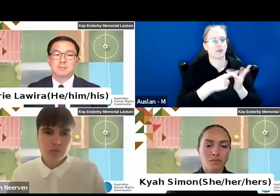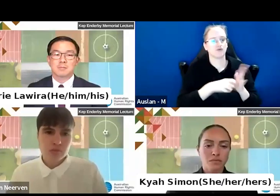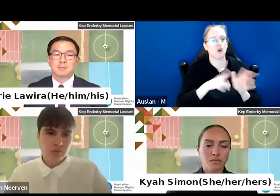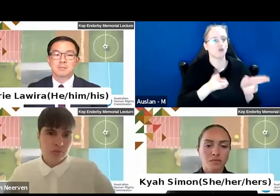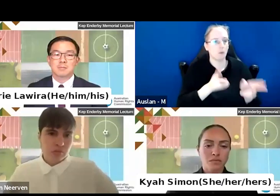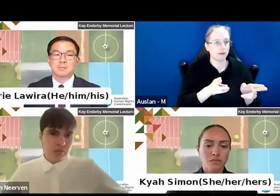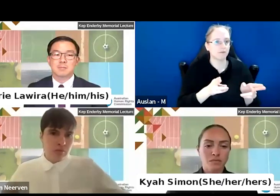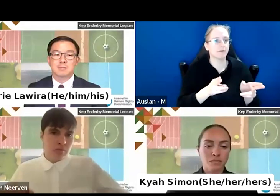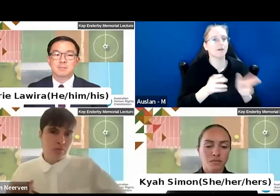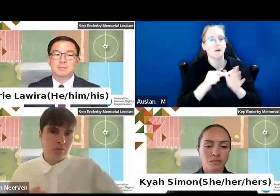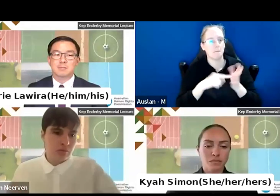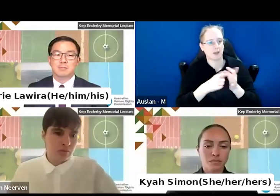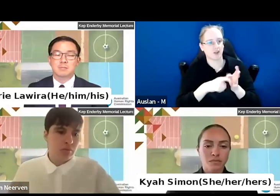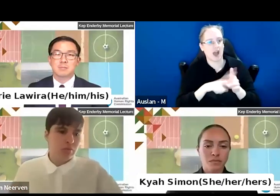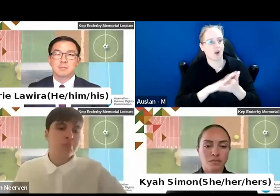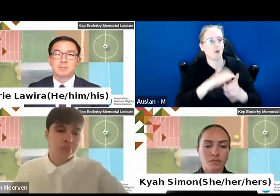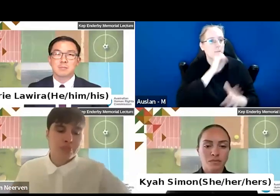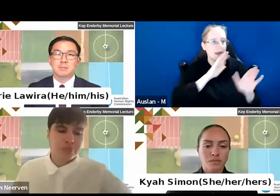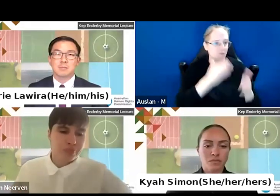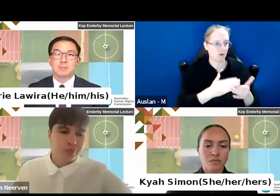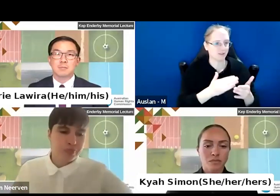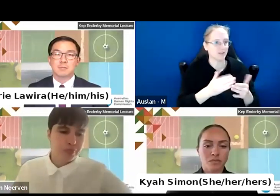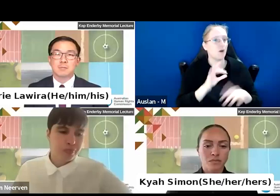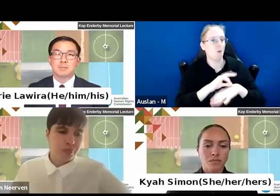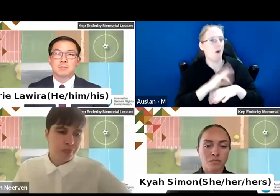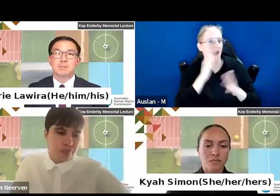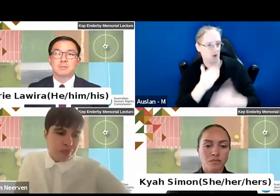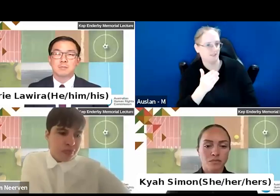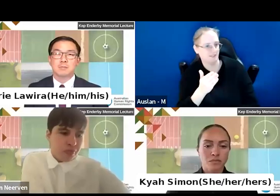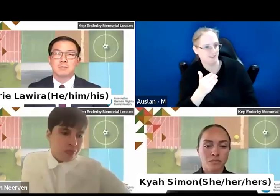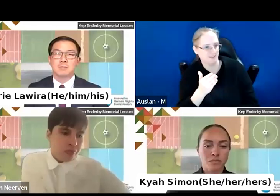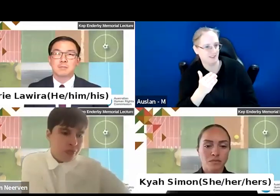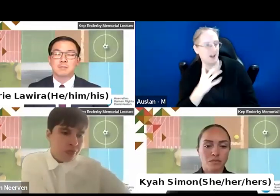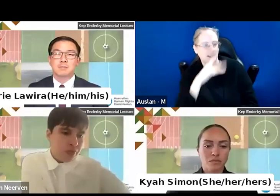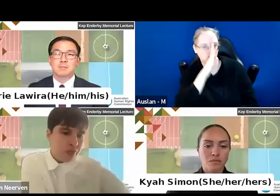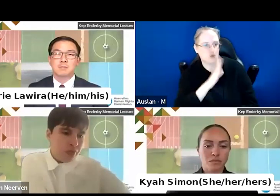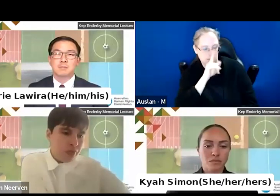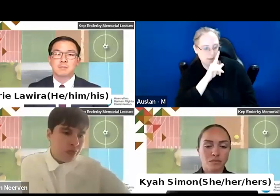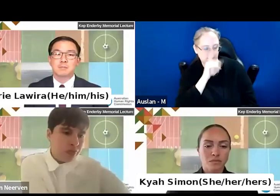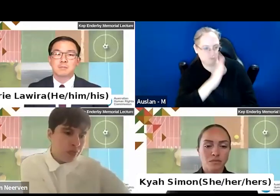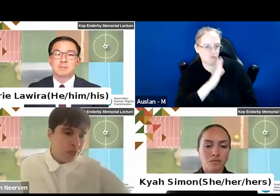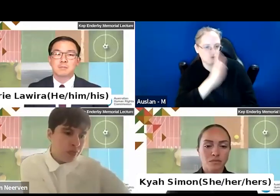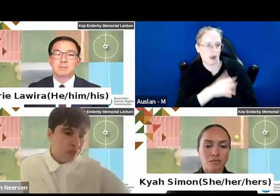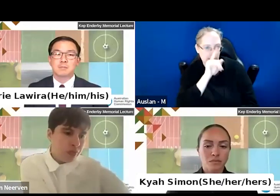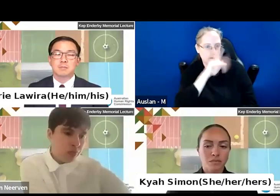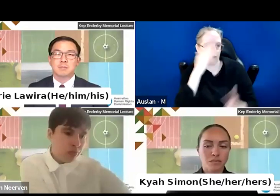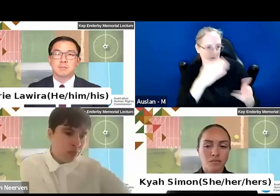mainstream sport, structured around heteronormative patriarchy, patriarchy, and it serves to maintain